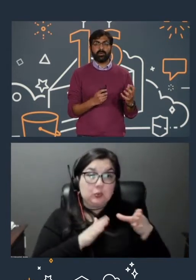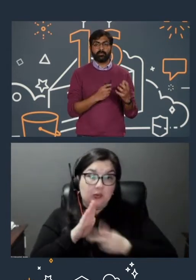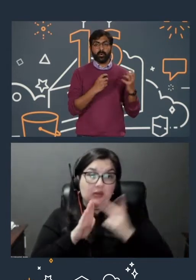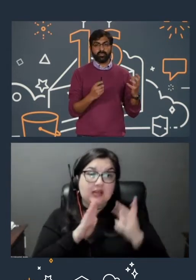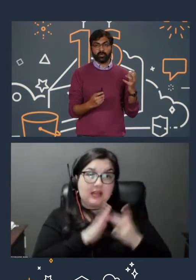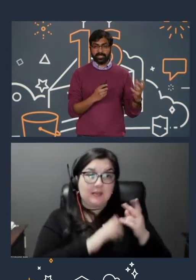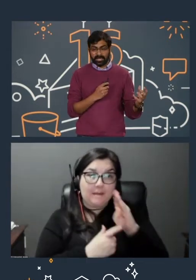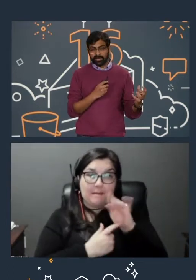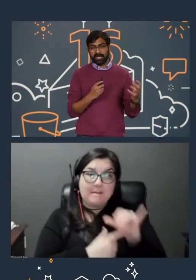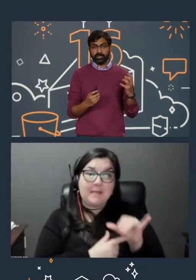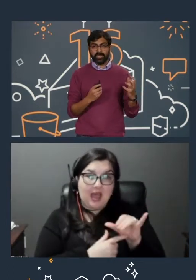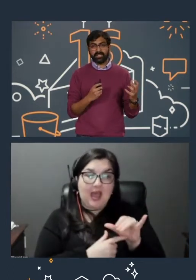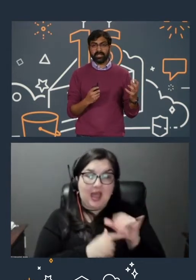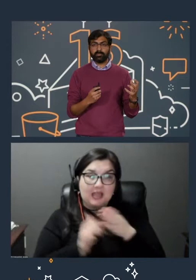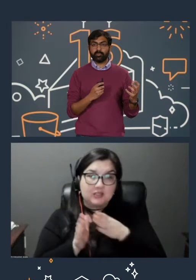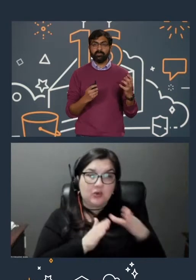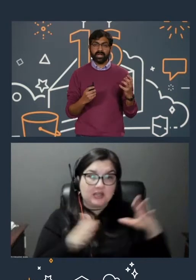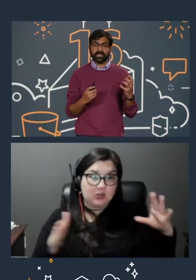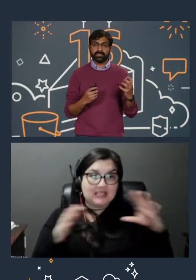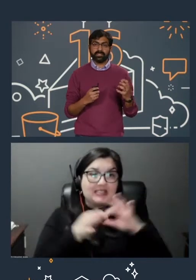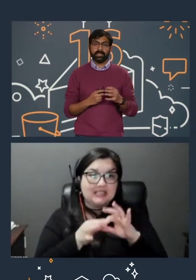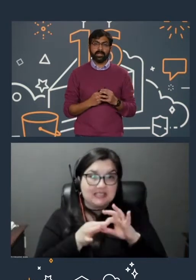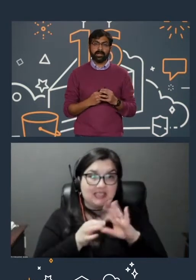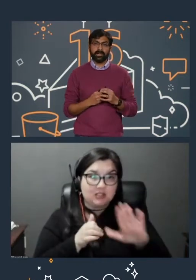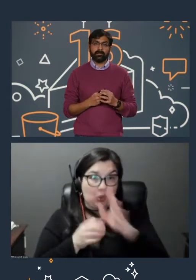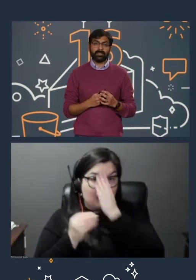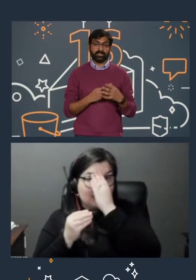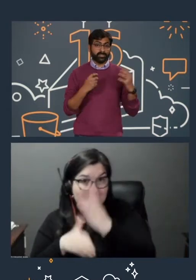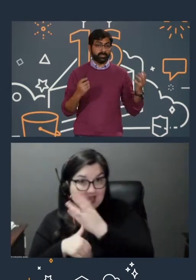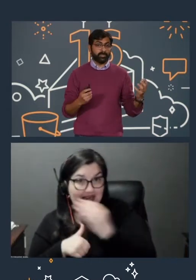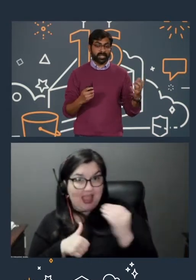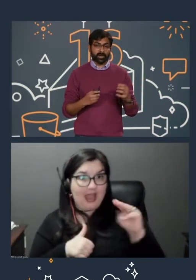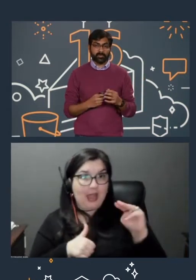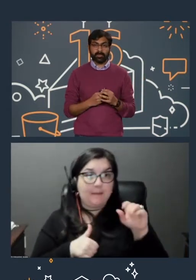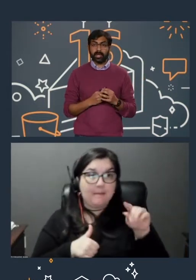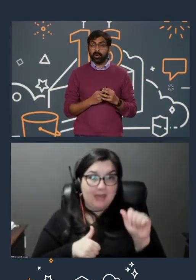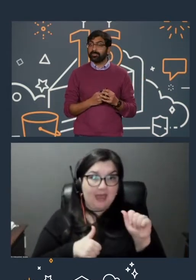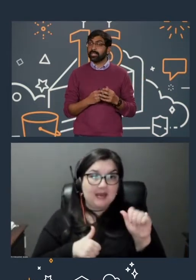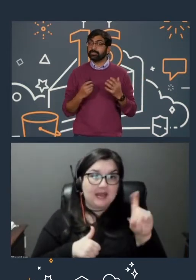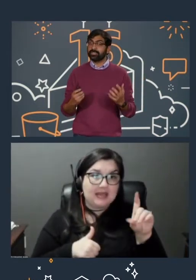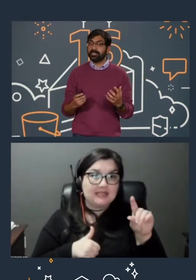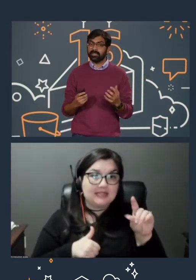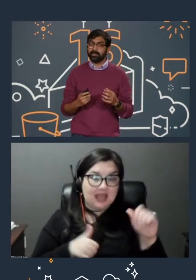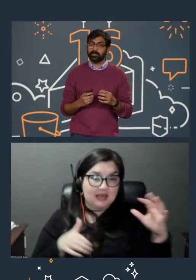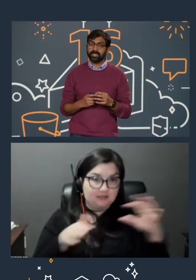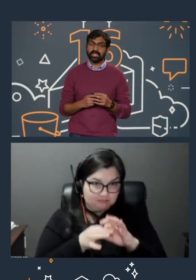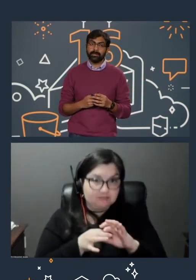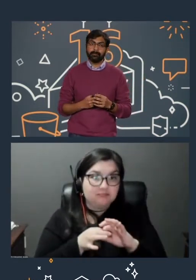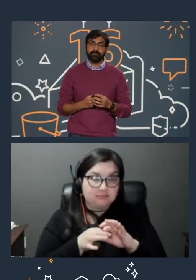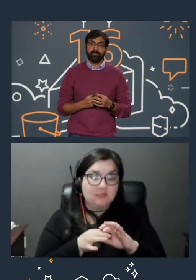of both your data and your metadata between buckets. This is using our replica modification sync capability.